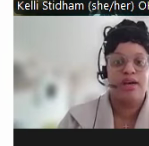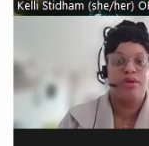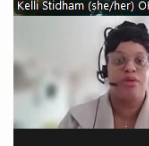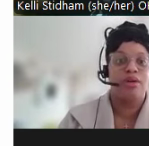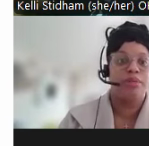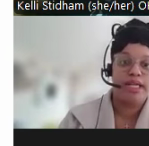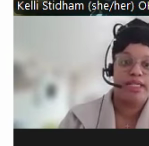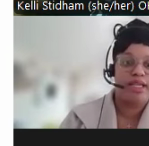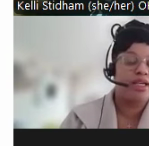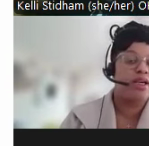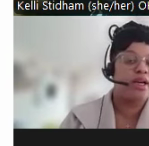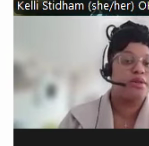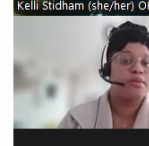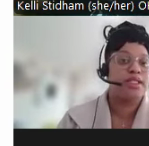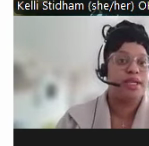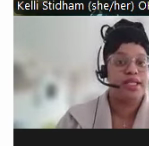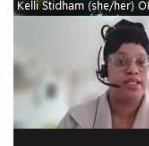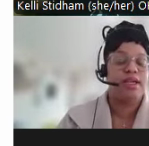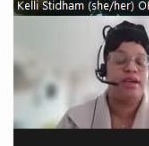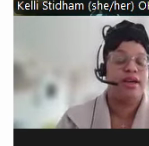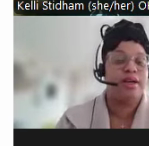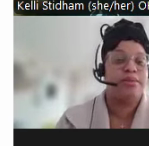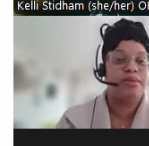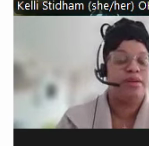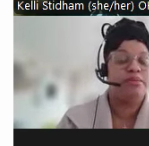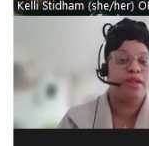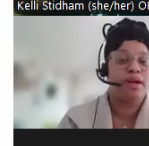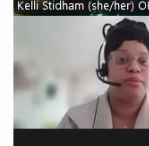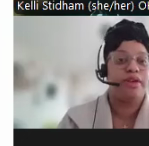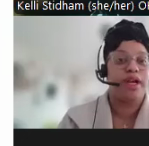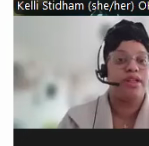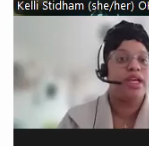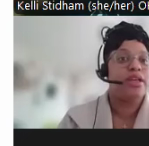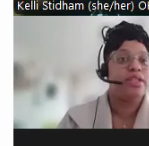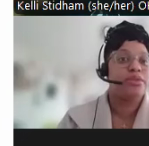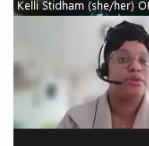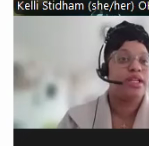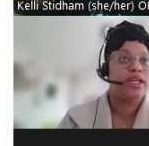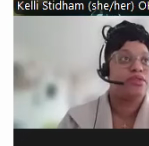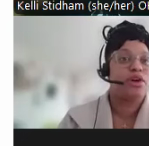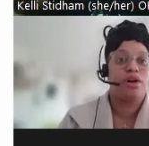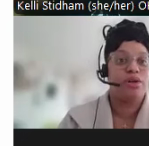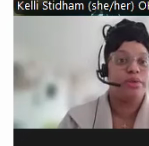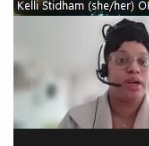um or PDC. Um you may see PDC um a lot